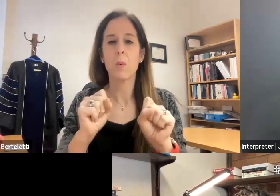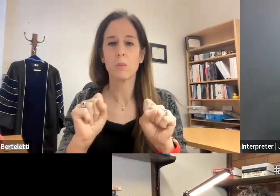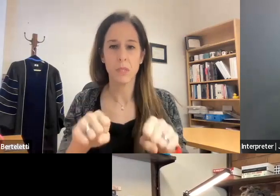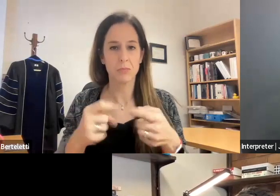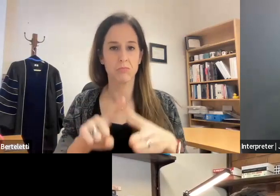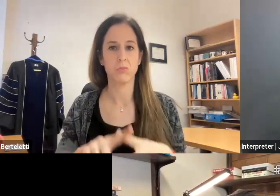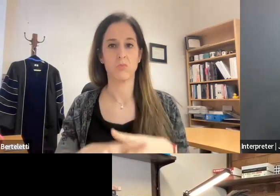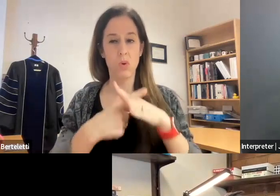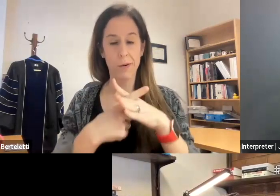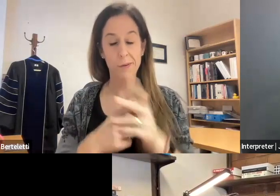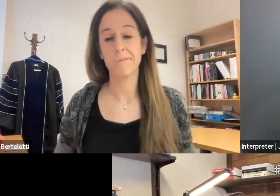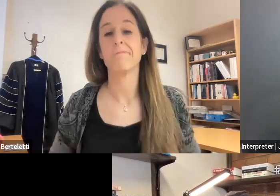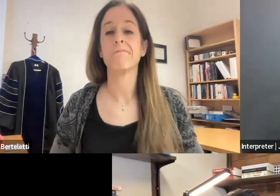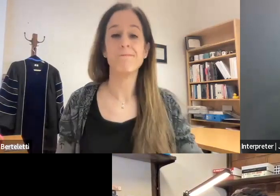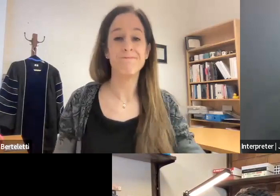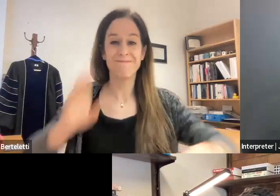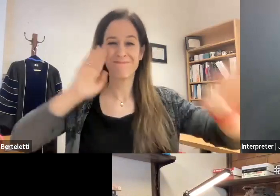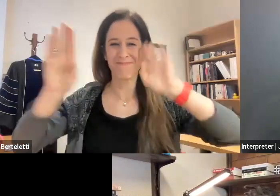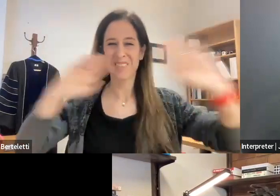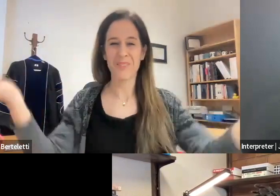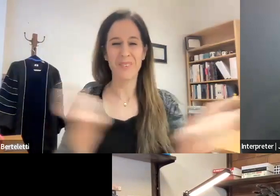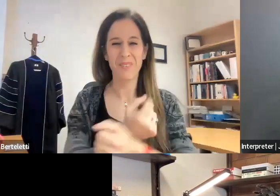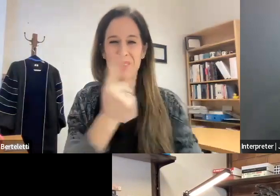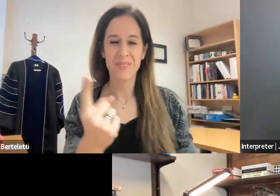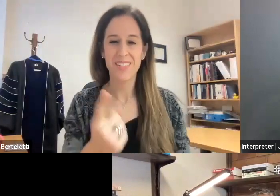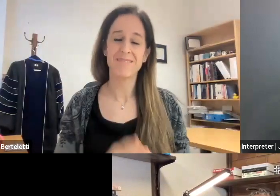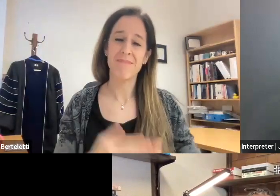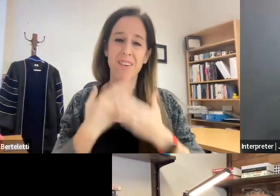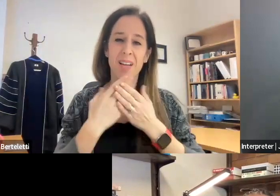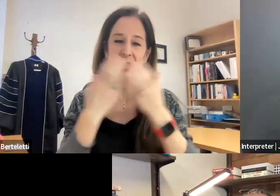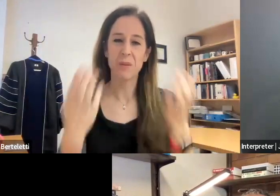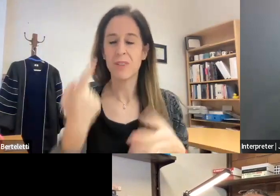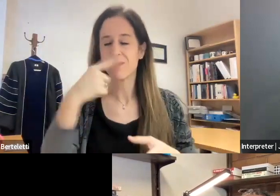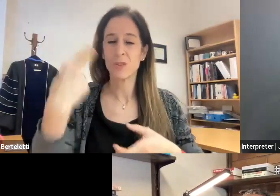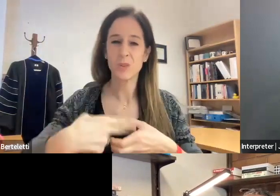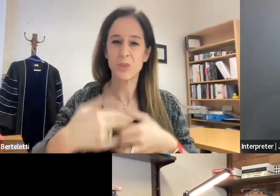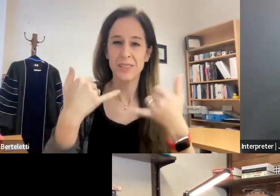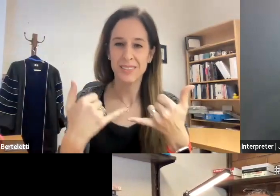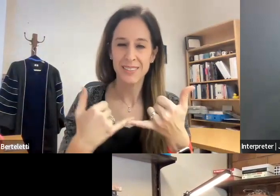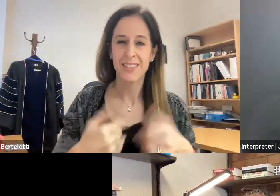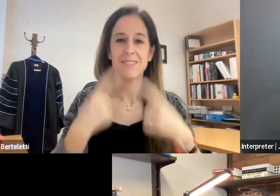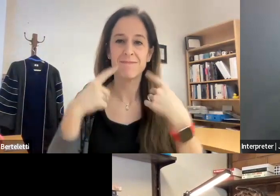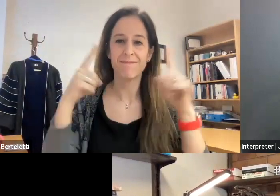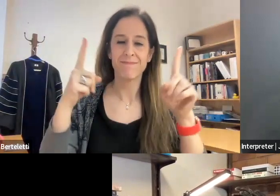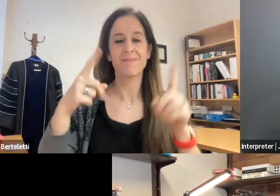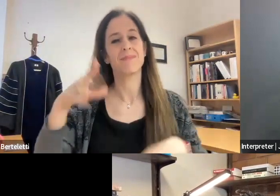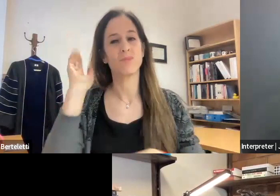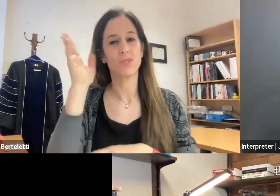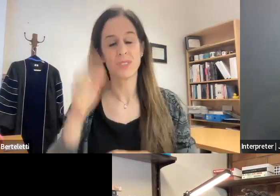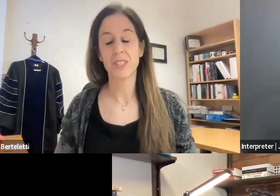Hopefully people will continue to join. But let's get started . Hello, everyone. Thank you so much for joining us today